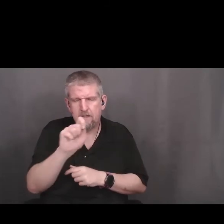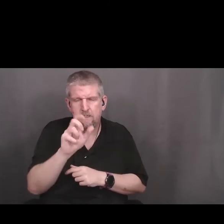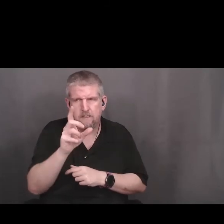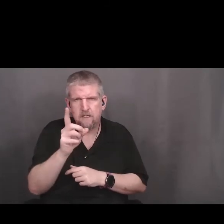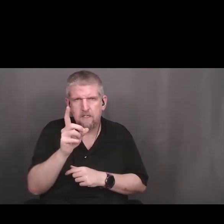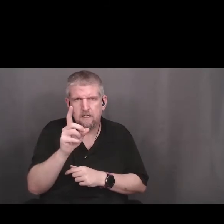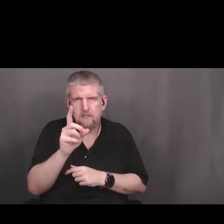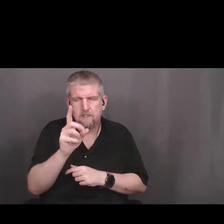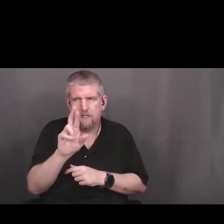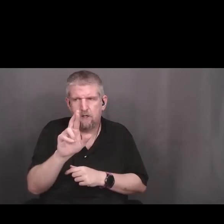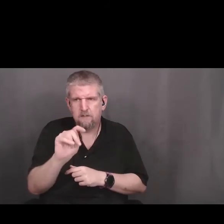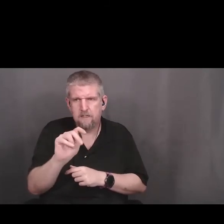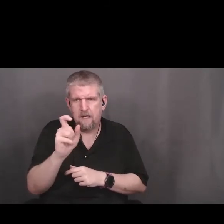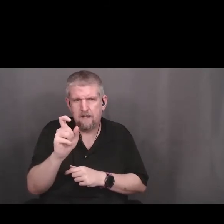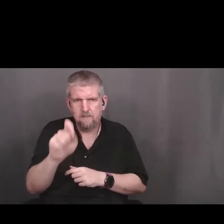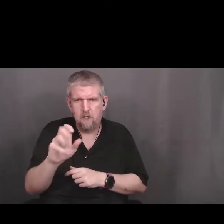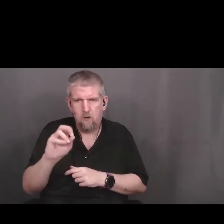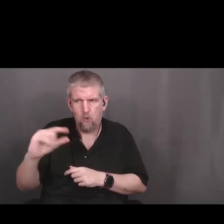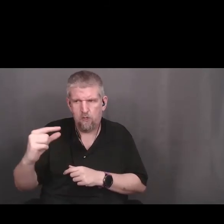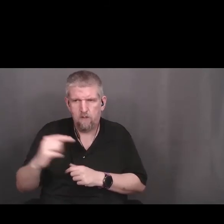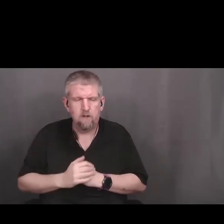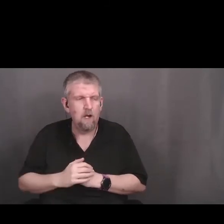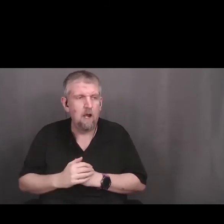And I'll also be available after this clinic